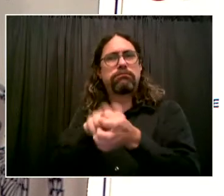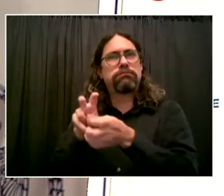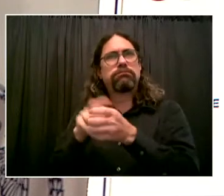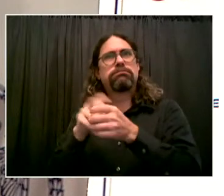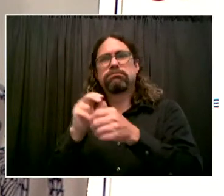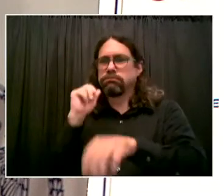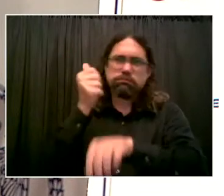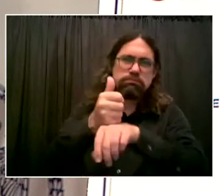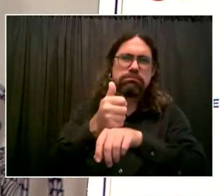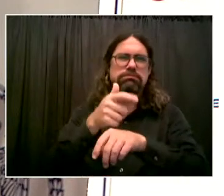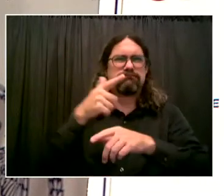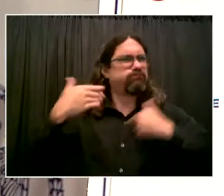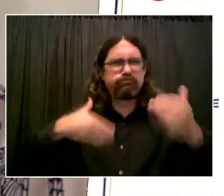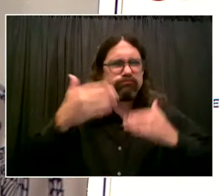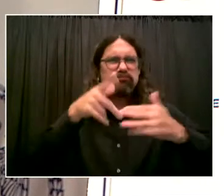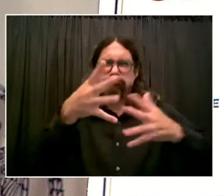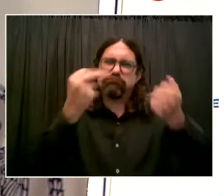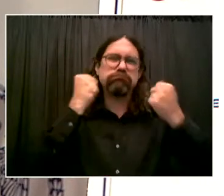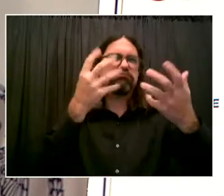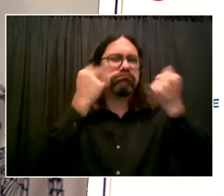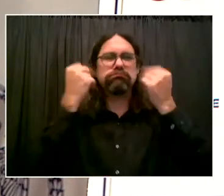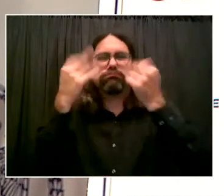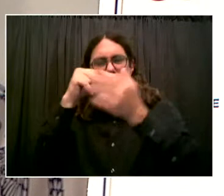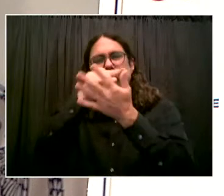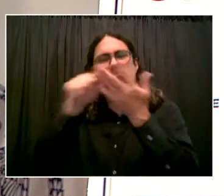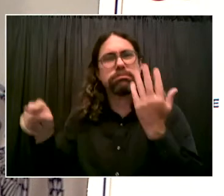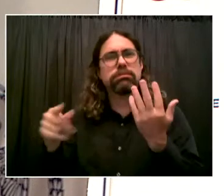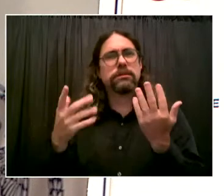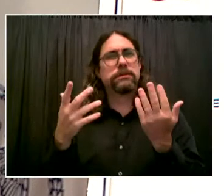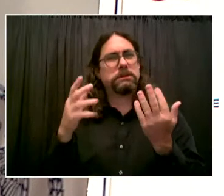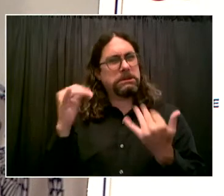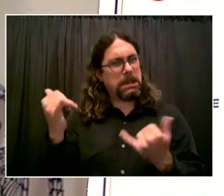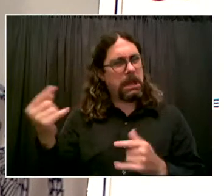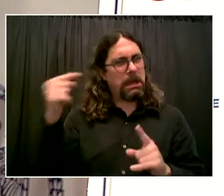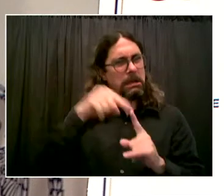THINGS GO WHEN THEIR BELT. I RESPECT THE QUESTION BUT I